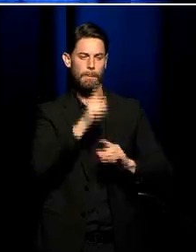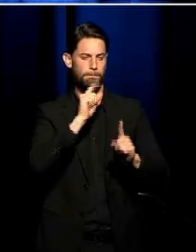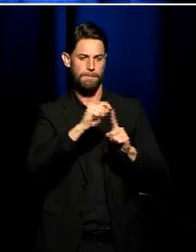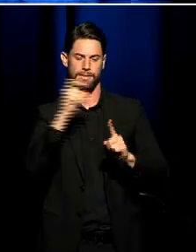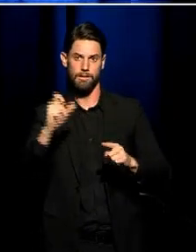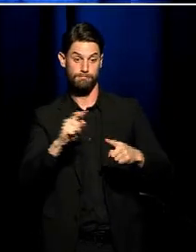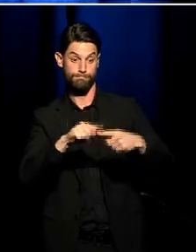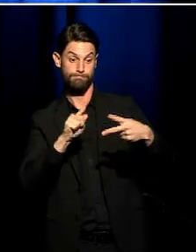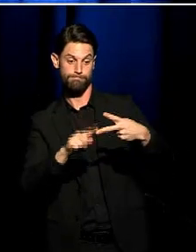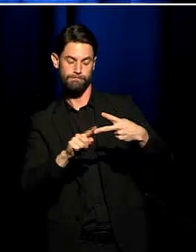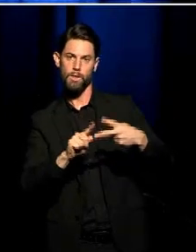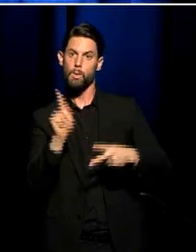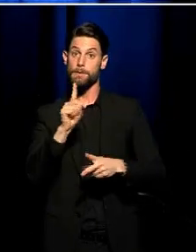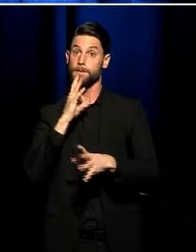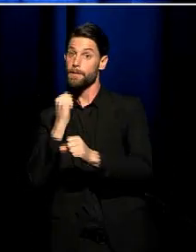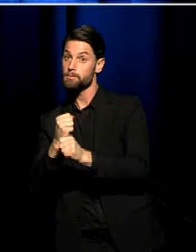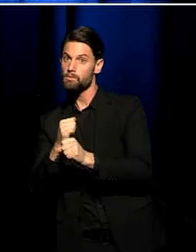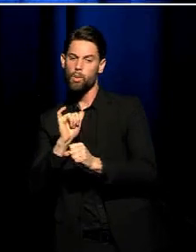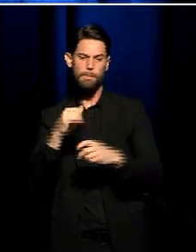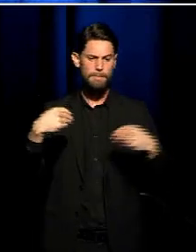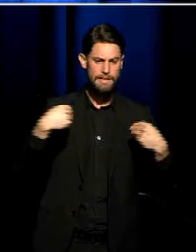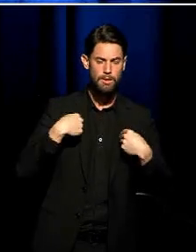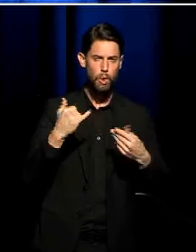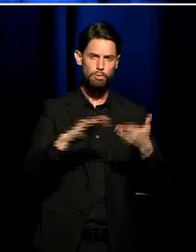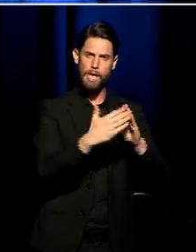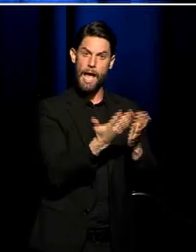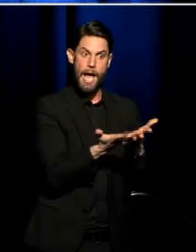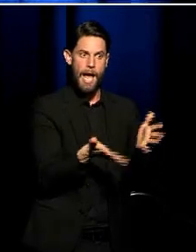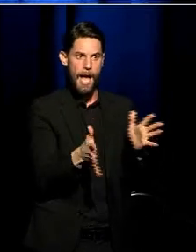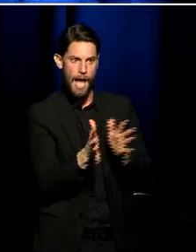institutions and the community should do to achieve best practice to encourage